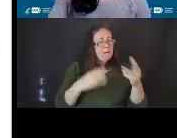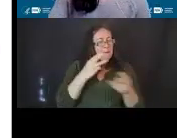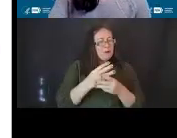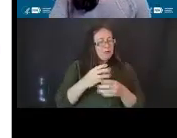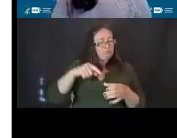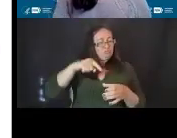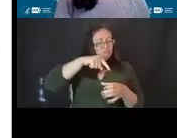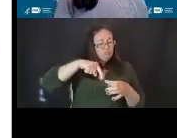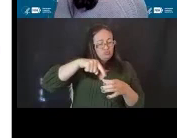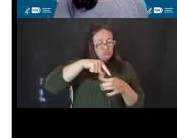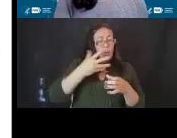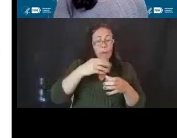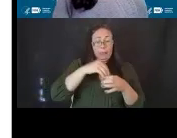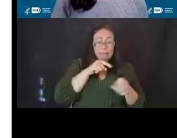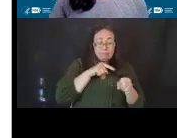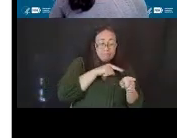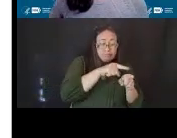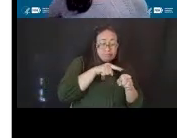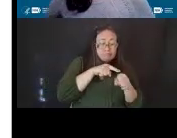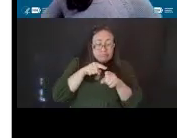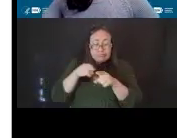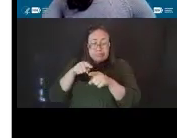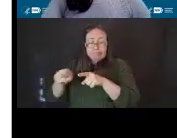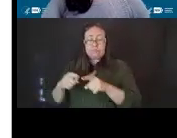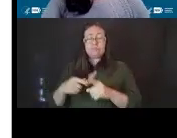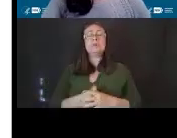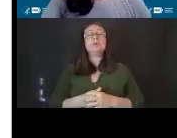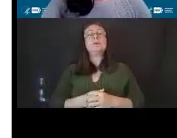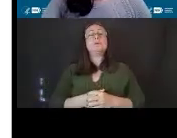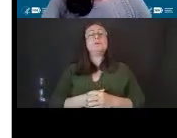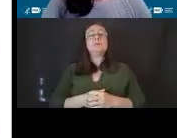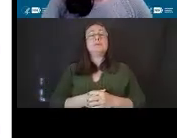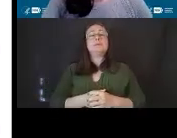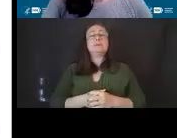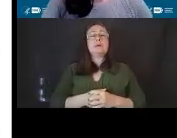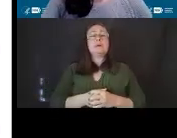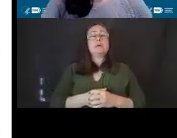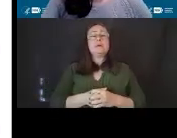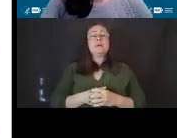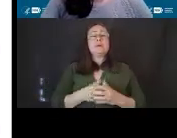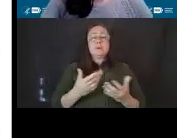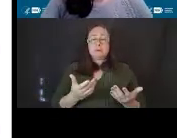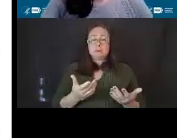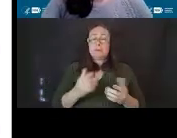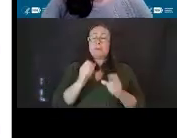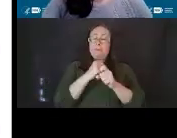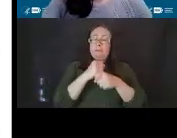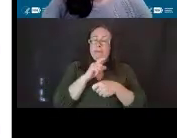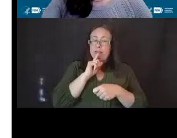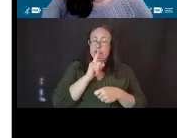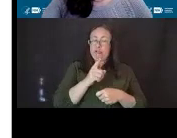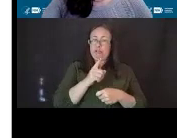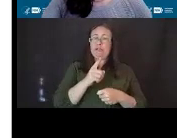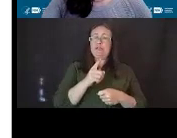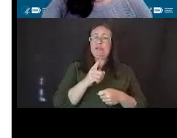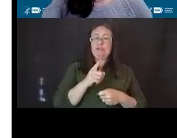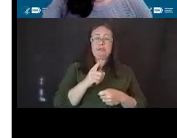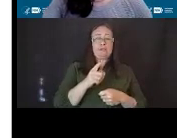at this wonderful seminar, you've probably seen this slide, but I think it's worth reiterating that the NIH